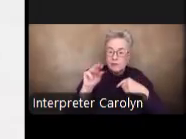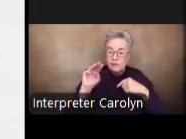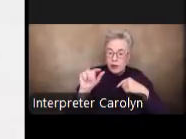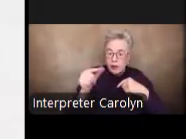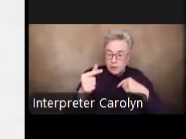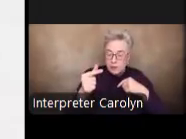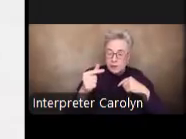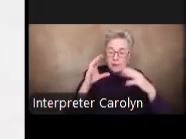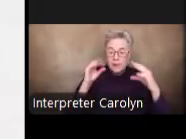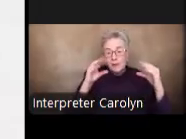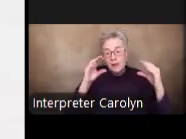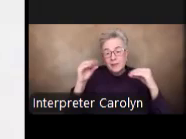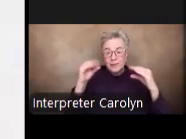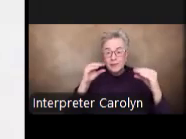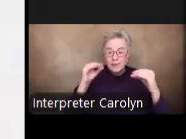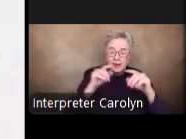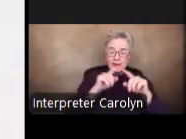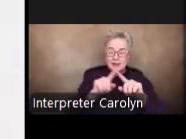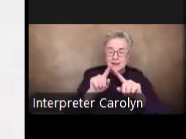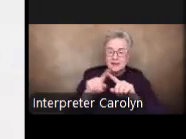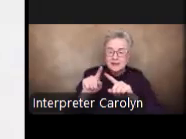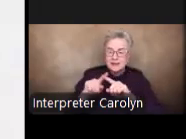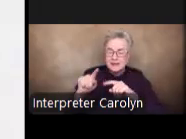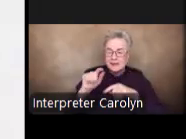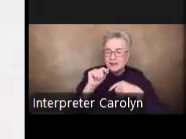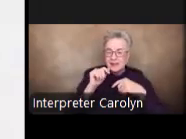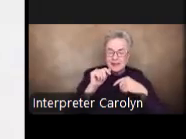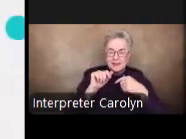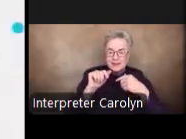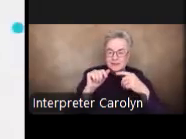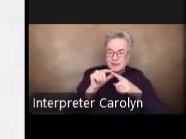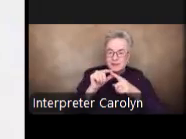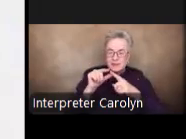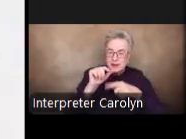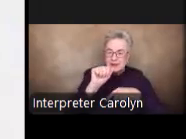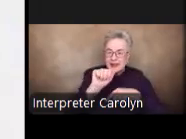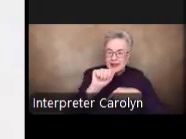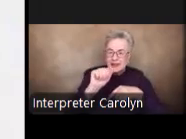Different consonants and walls are going up because she's attempting words.